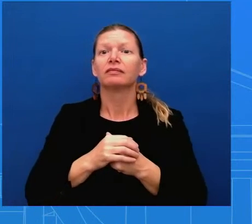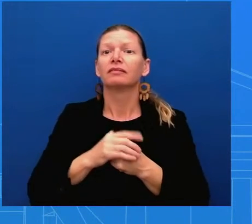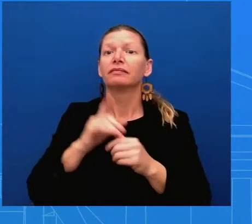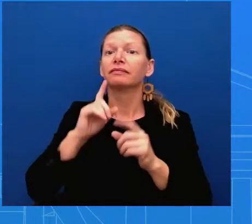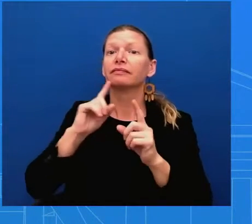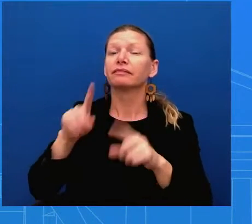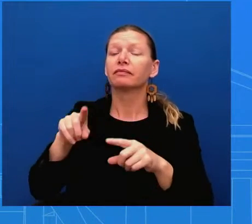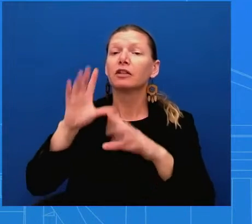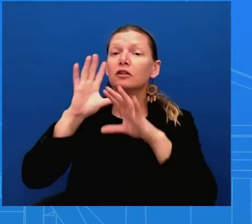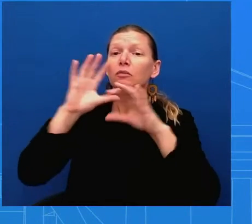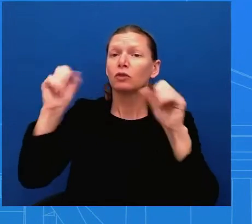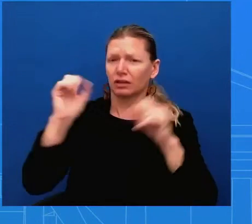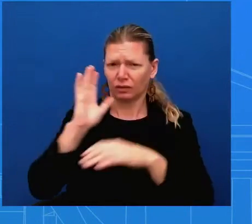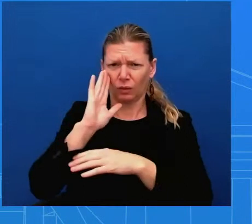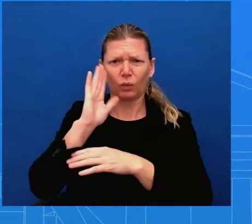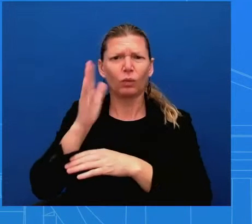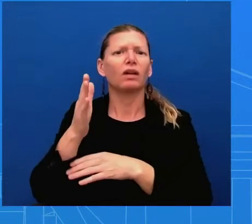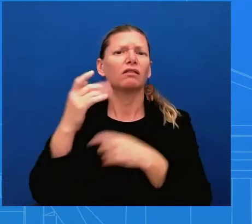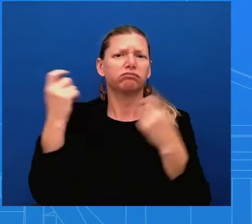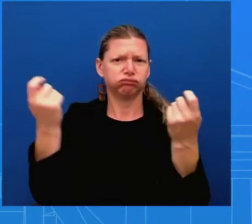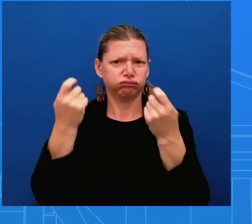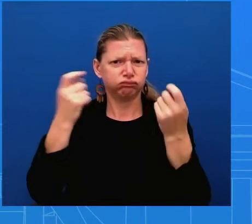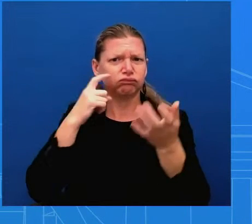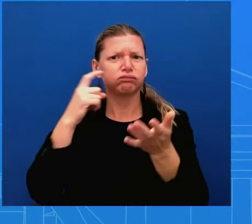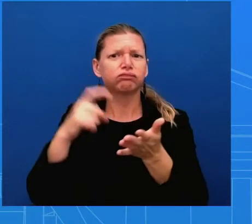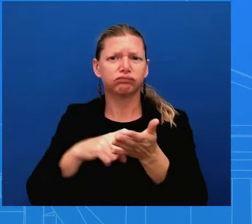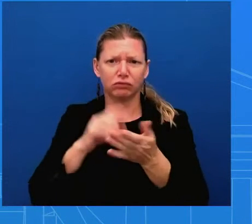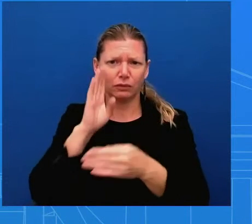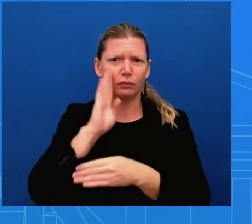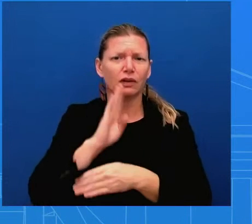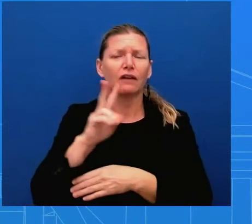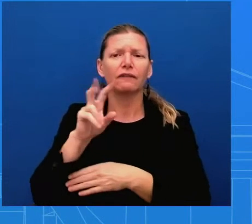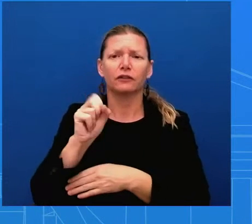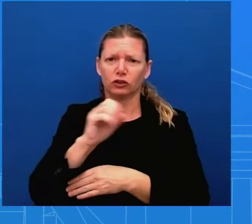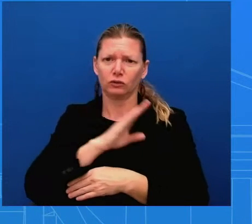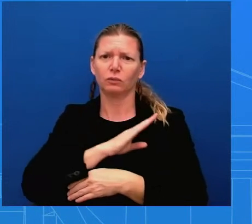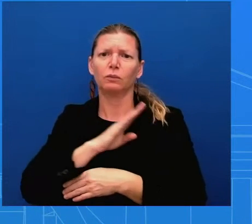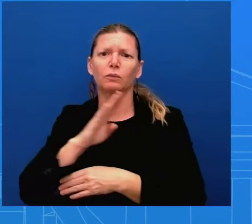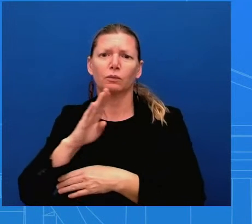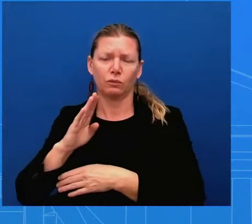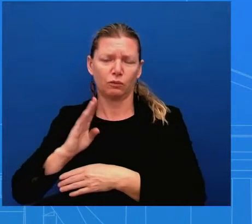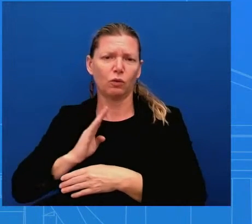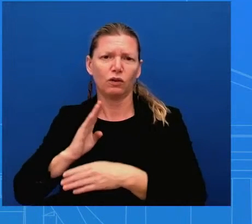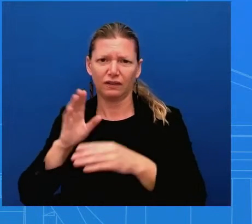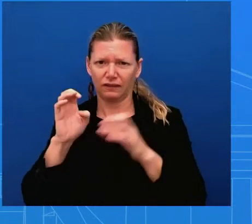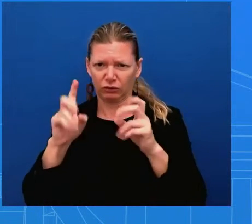On Friday, he's going to go over to the National Museum of Af- -- African American History and Culture.